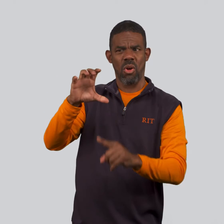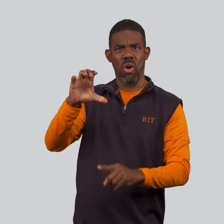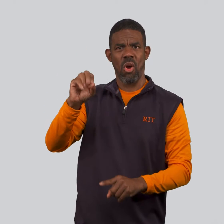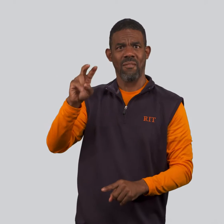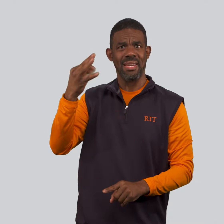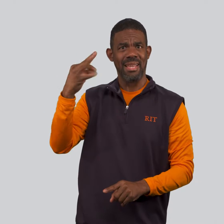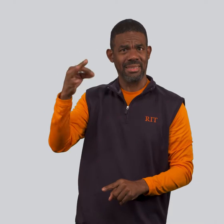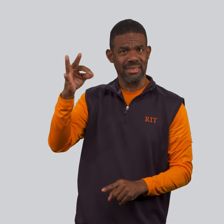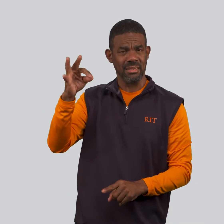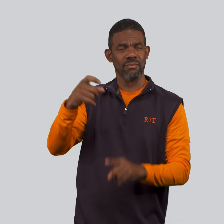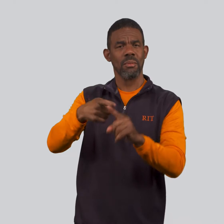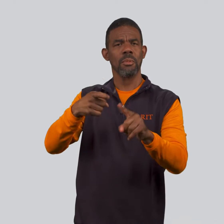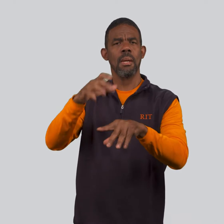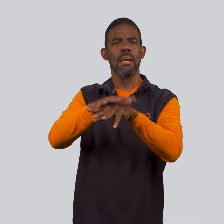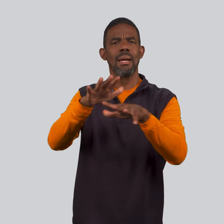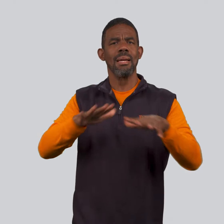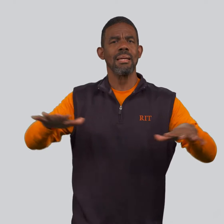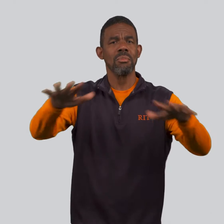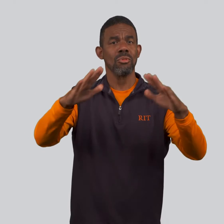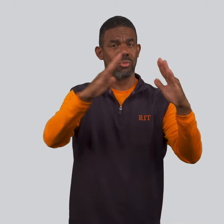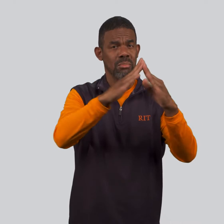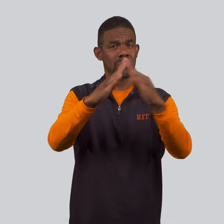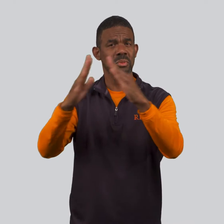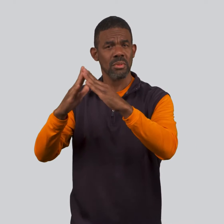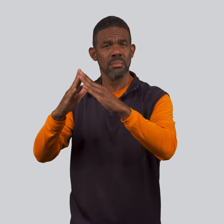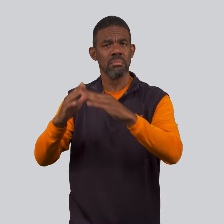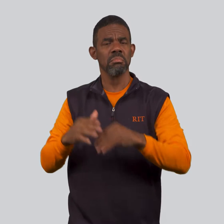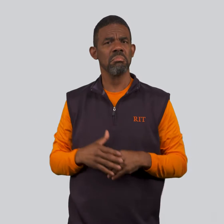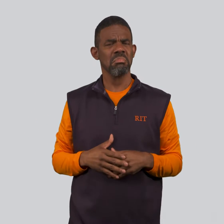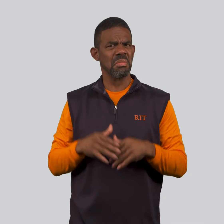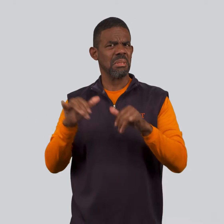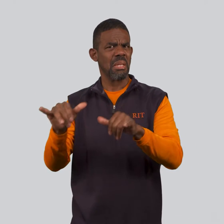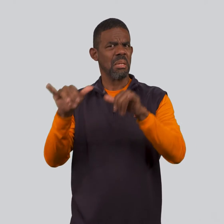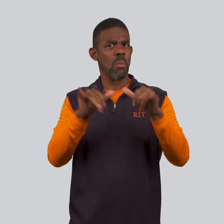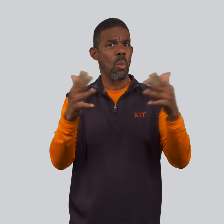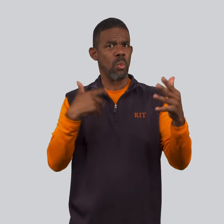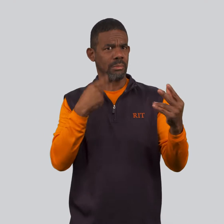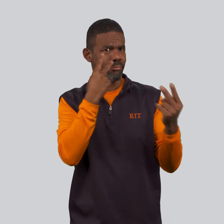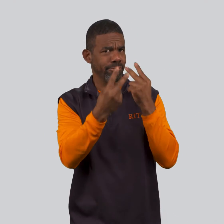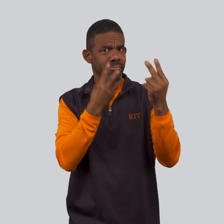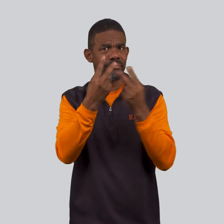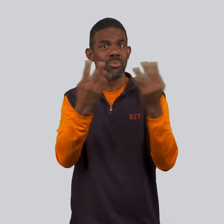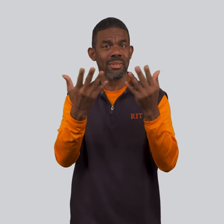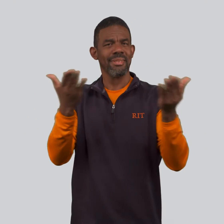testing positive for COVID-19 from our campus community.